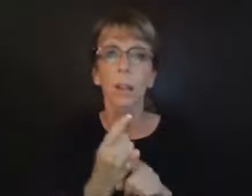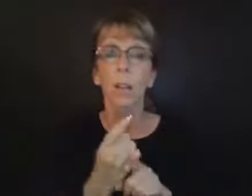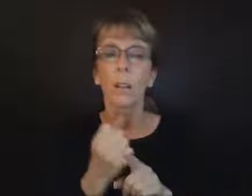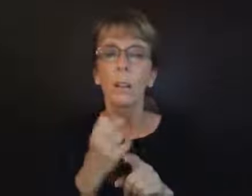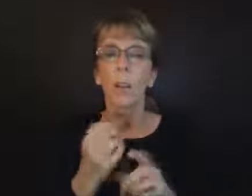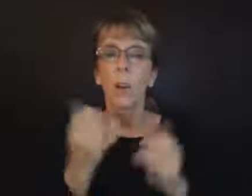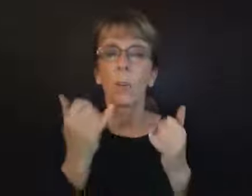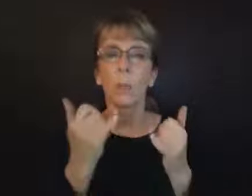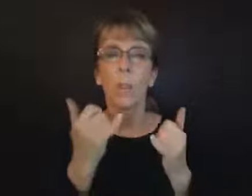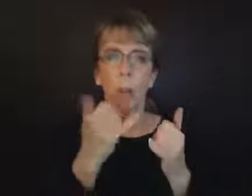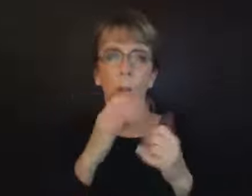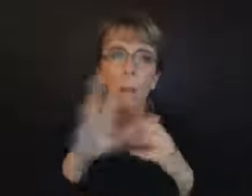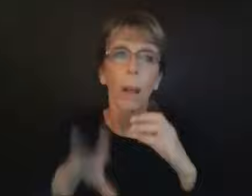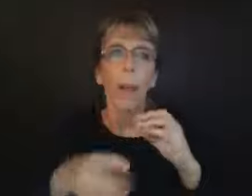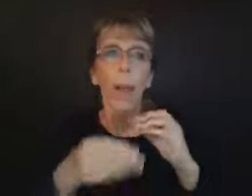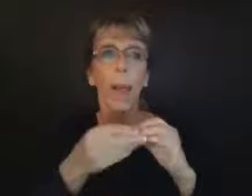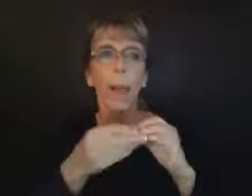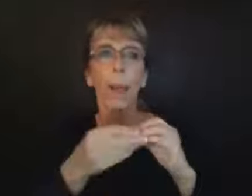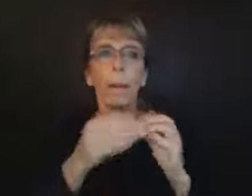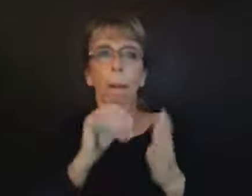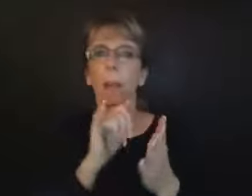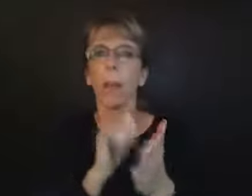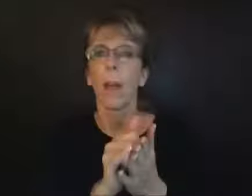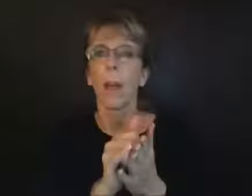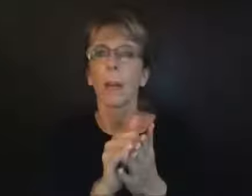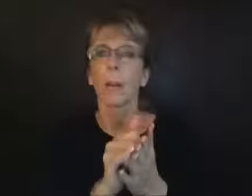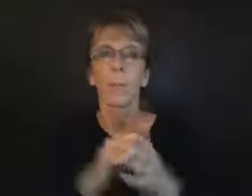That's why we are adding ASL.